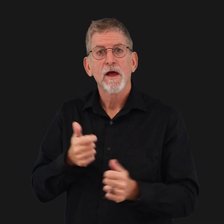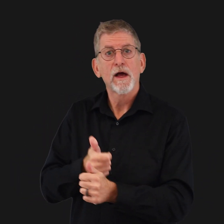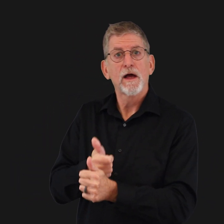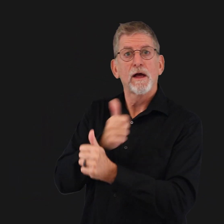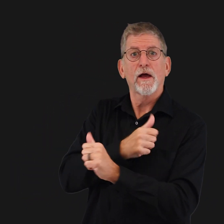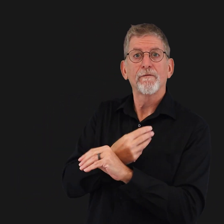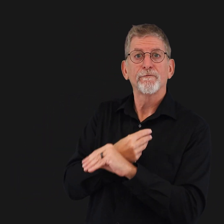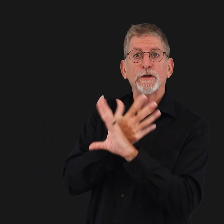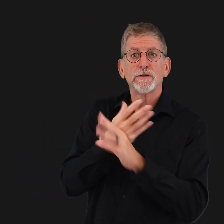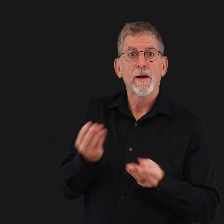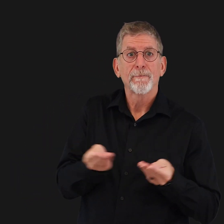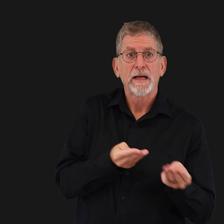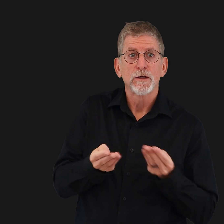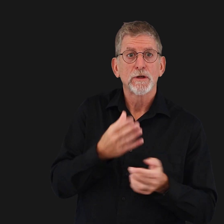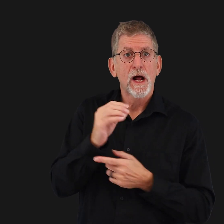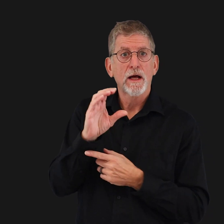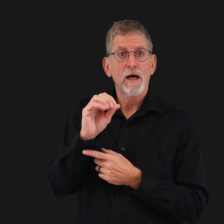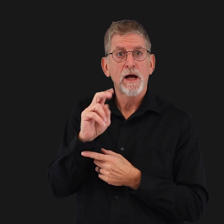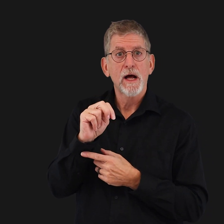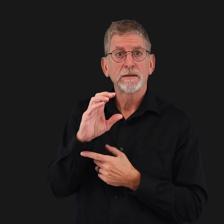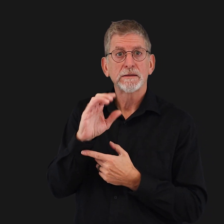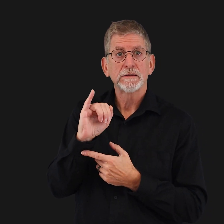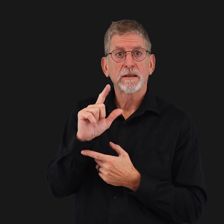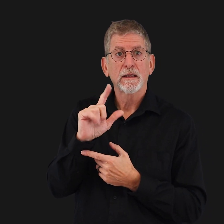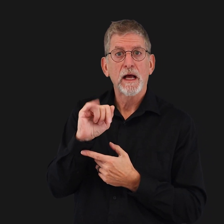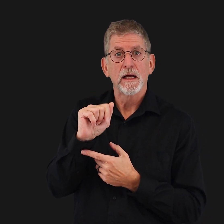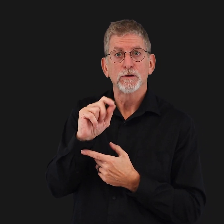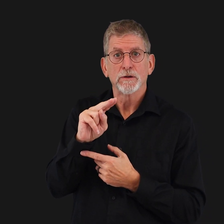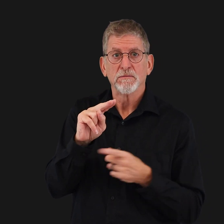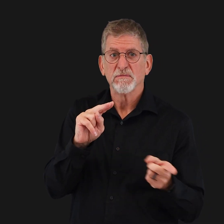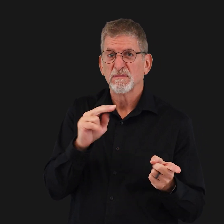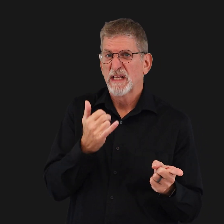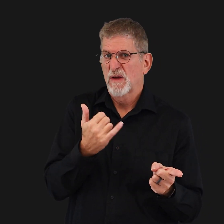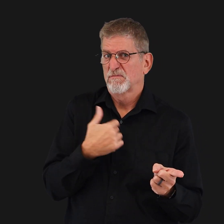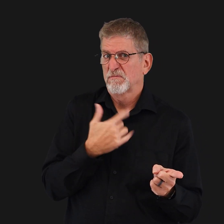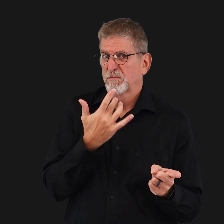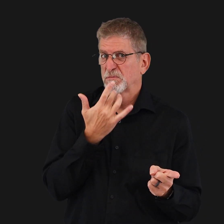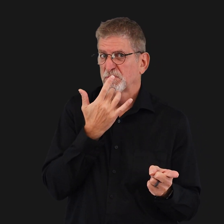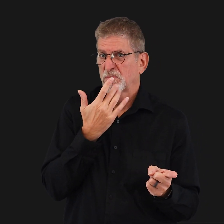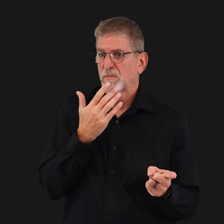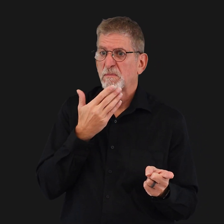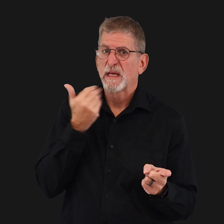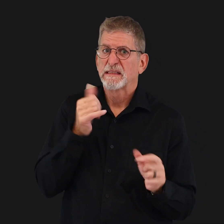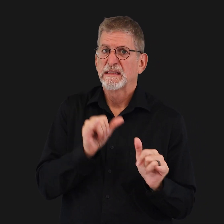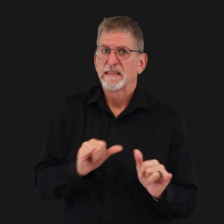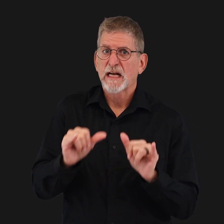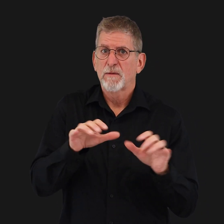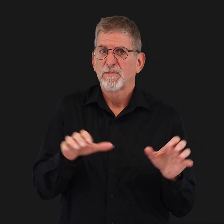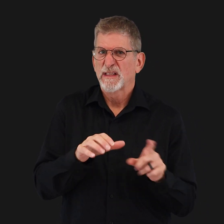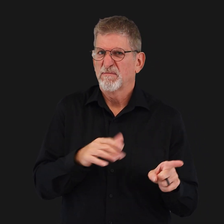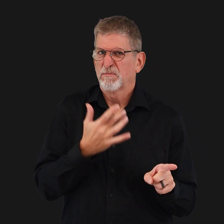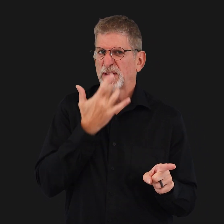While virtual mediation and conciliation is now our standard practice,